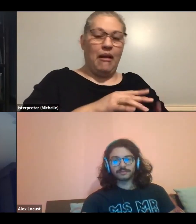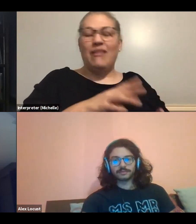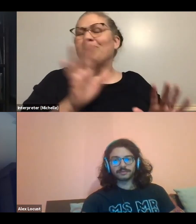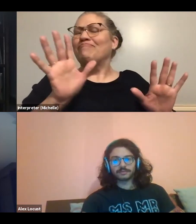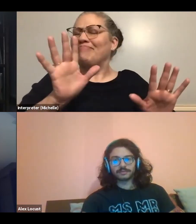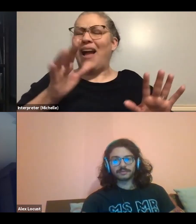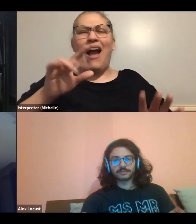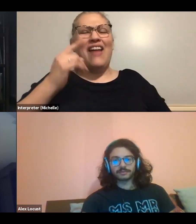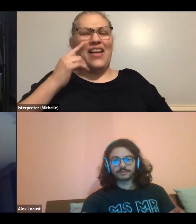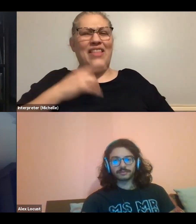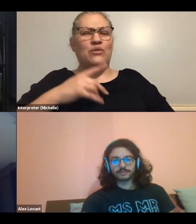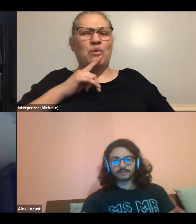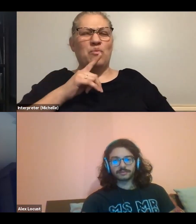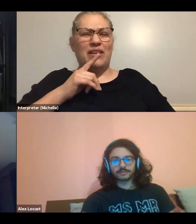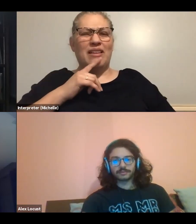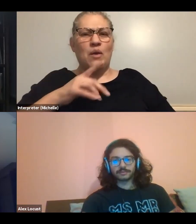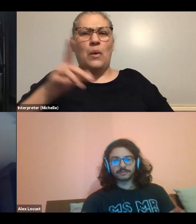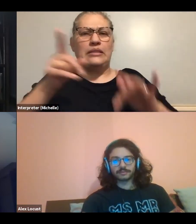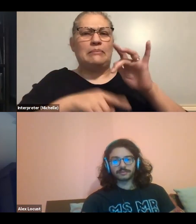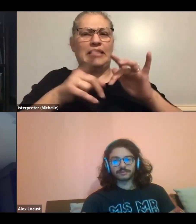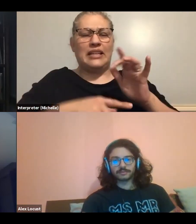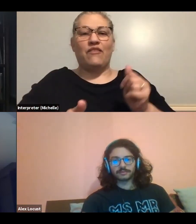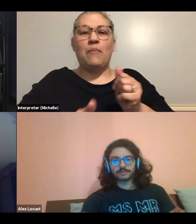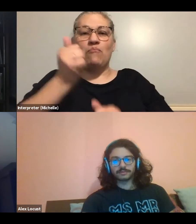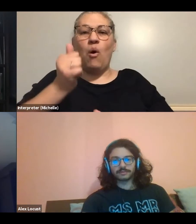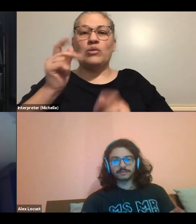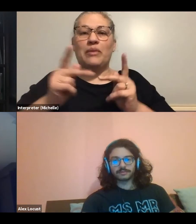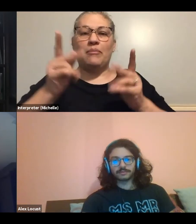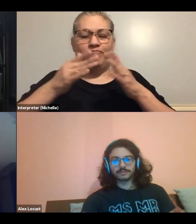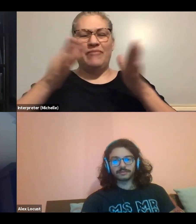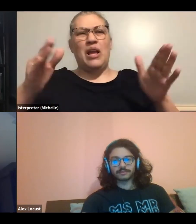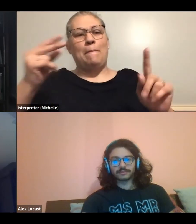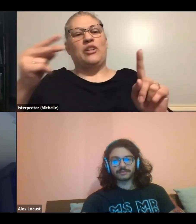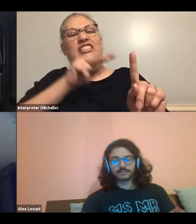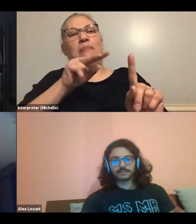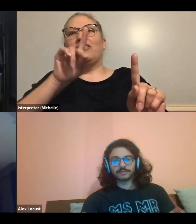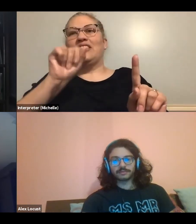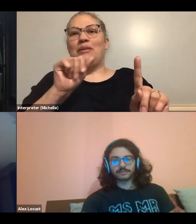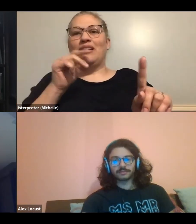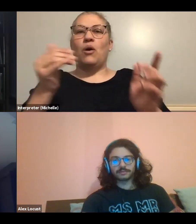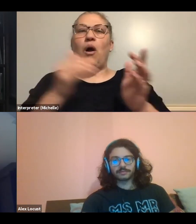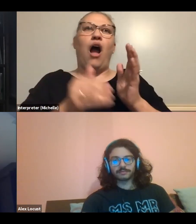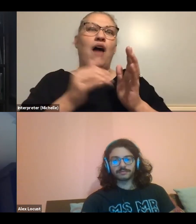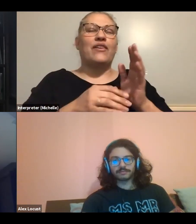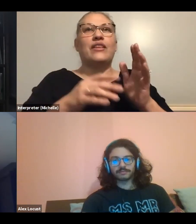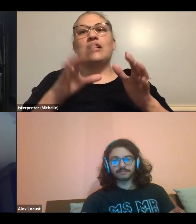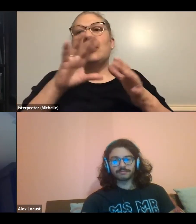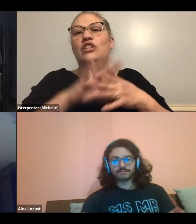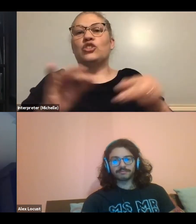Matthew Alaniz: From most mainstream media's perception of people disabilities is is so often in my in classical storytelling we rely on a flaw.